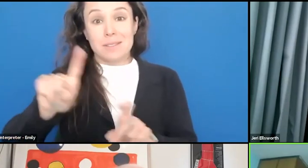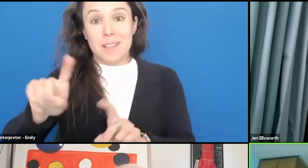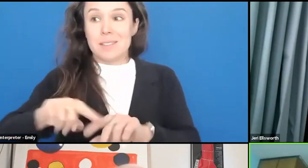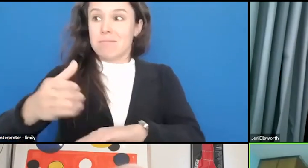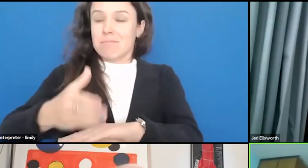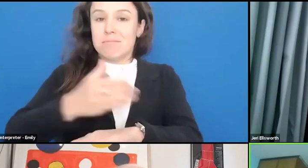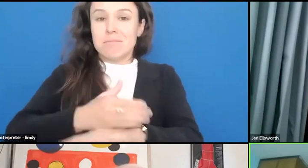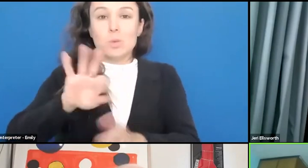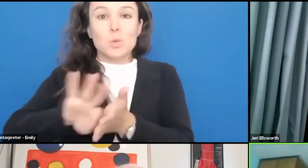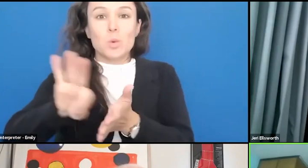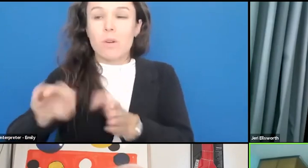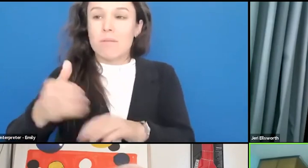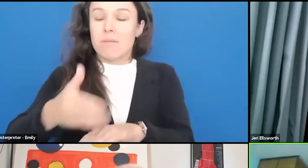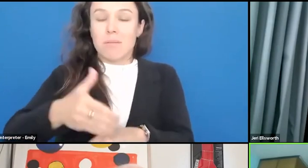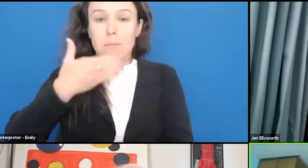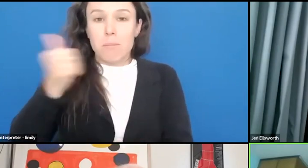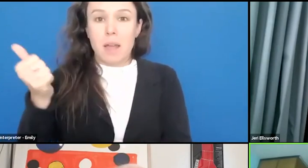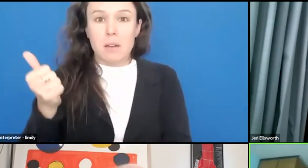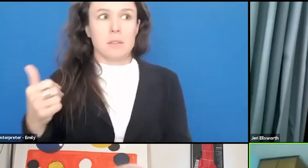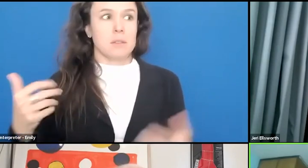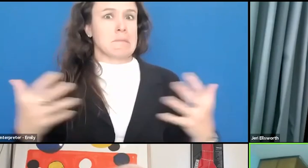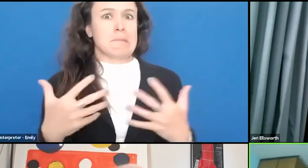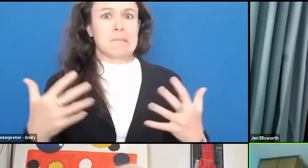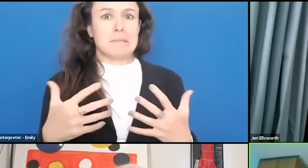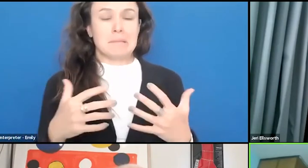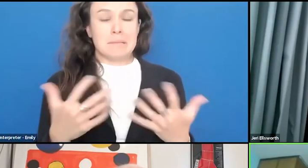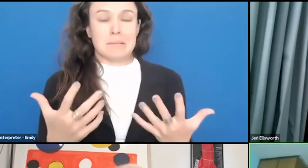is just terrifying to believe, I mean how could that be when it's lying, when it doesn't actually